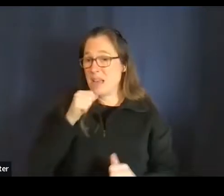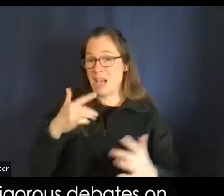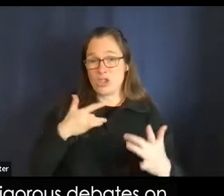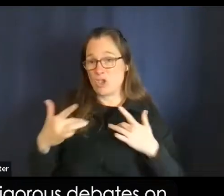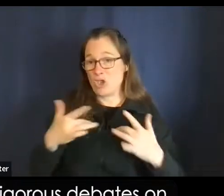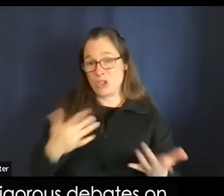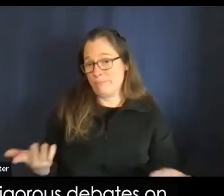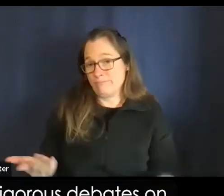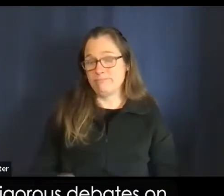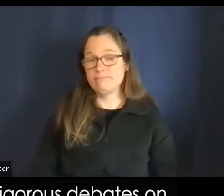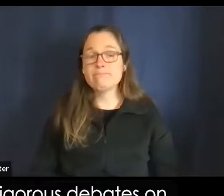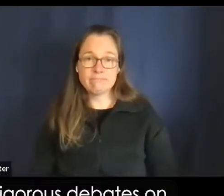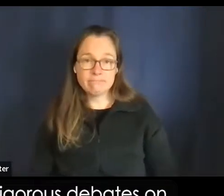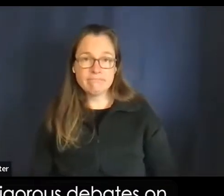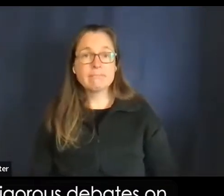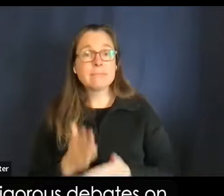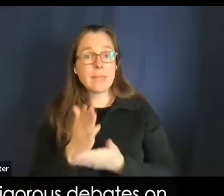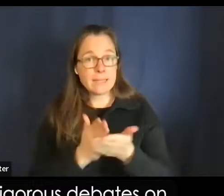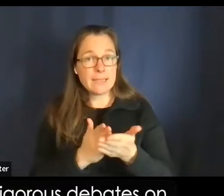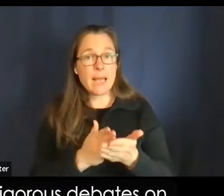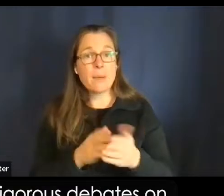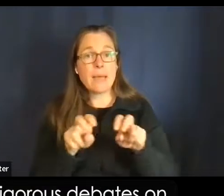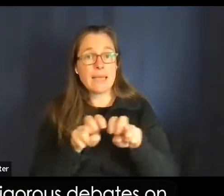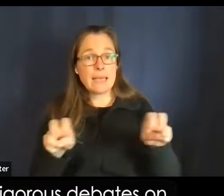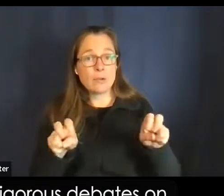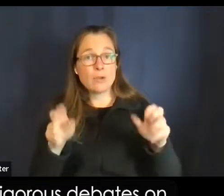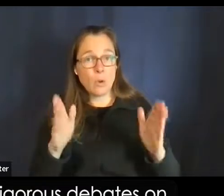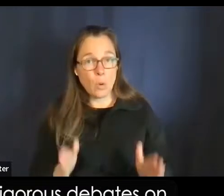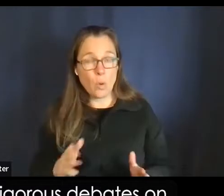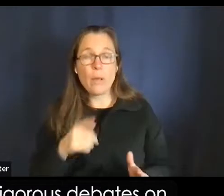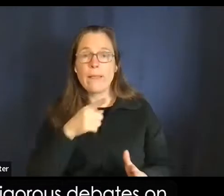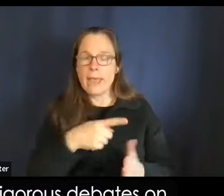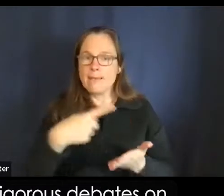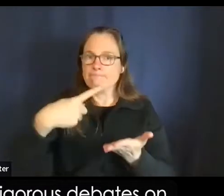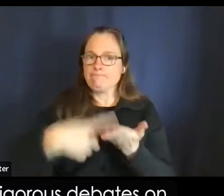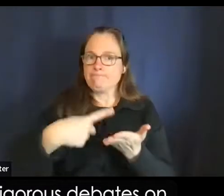that. We have a council who has vigorous debates on issues and disagree vehemently,